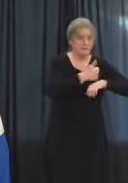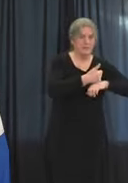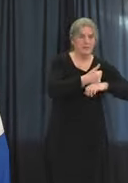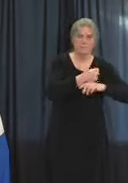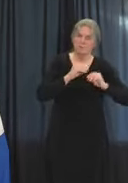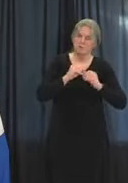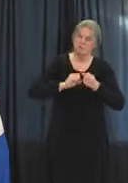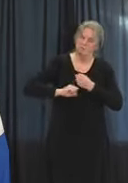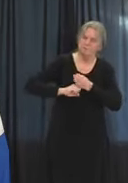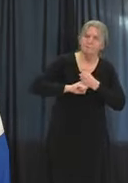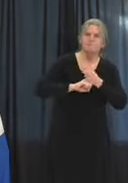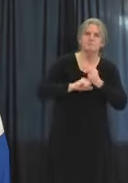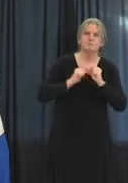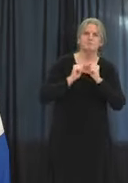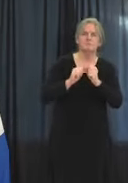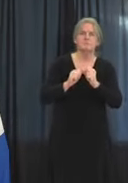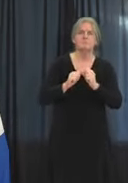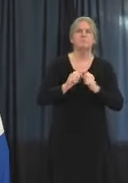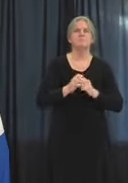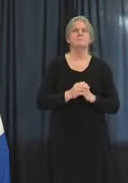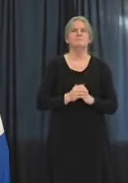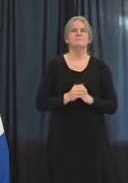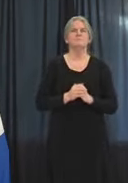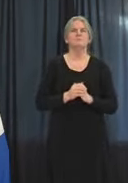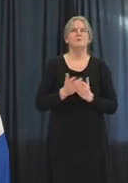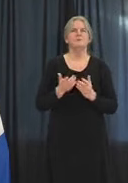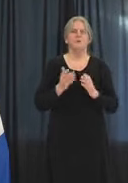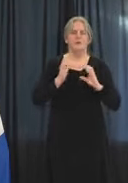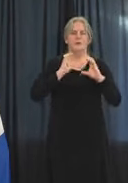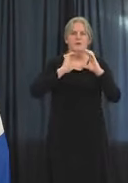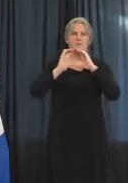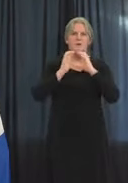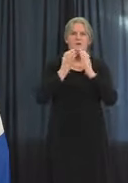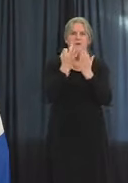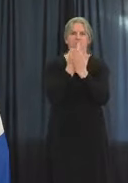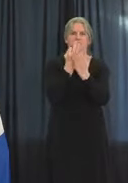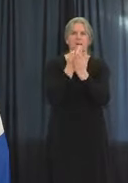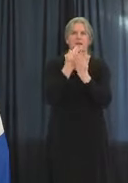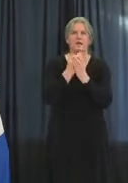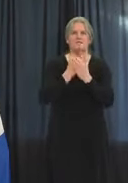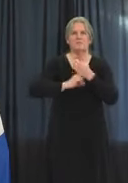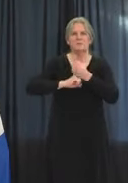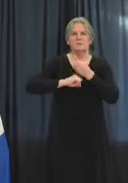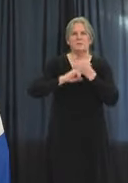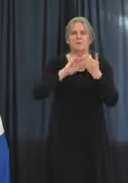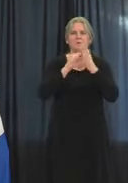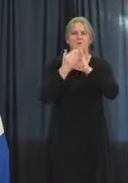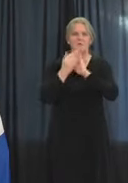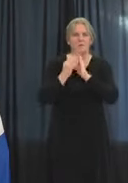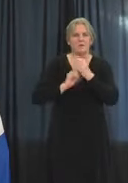already have in place. Communications, financial support, community support,